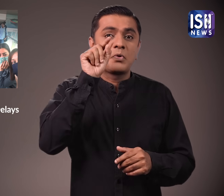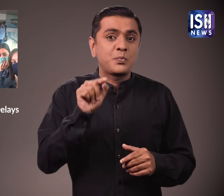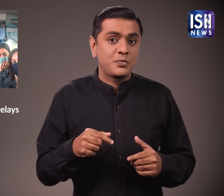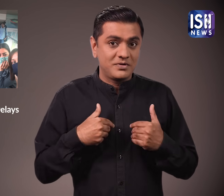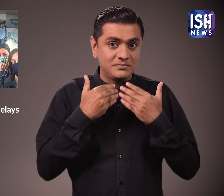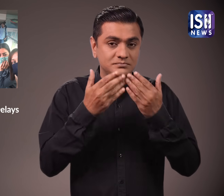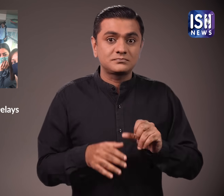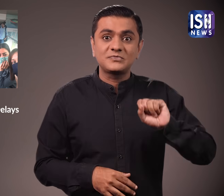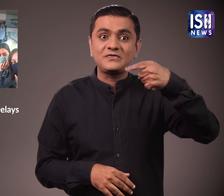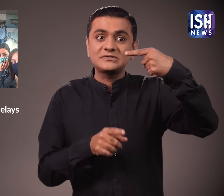Let me let you about the incidents.